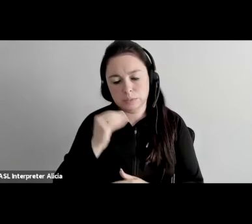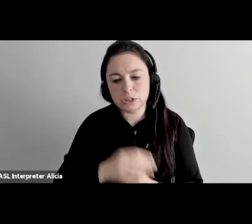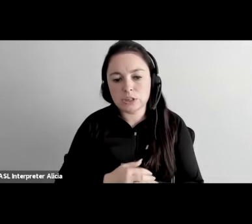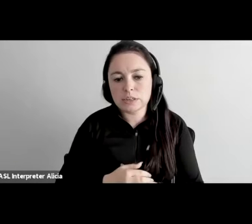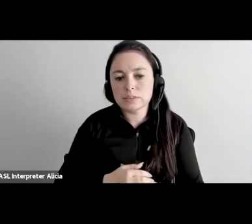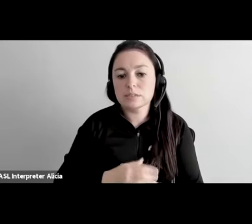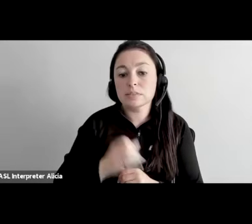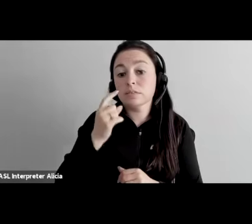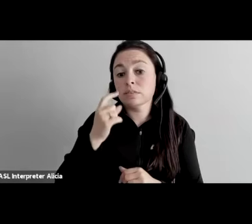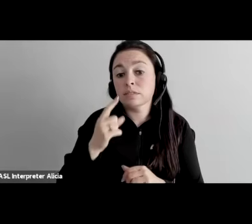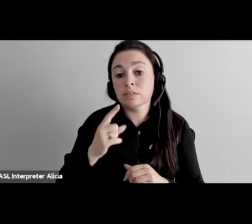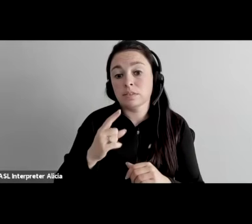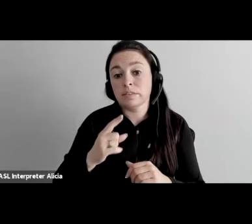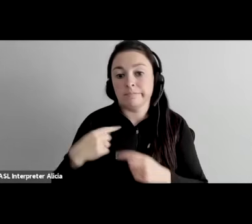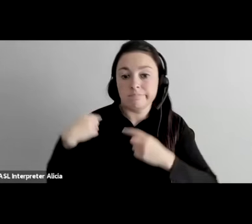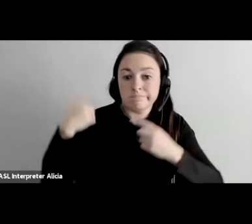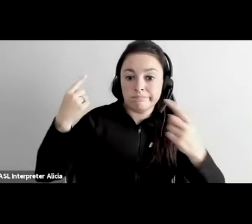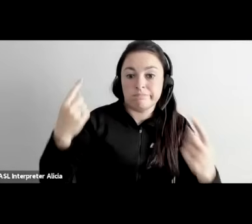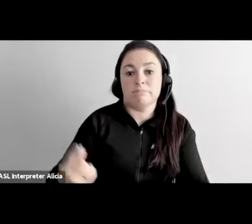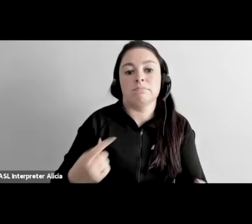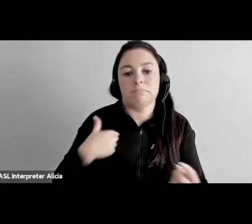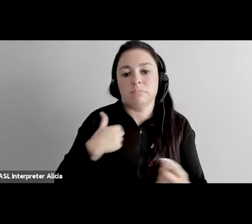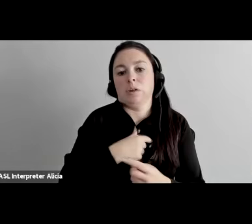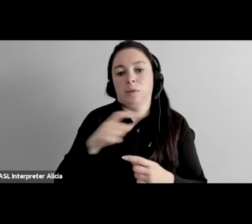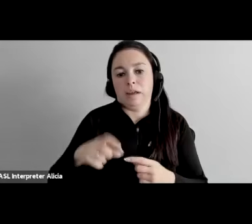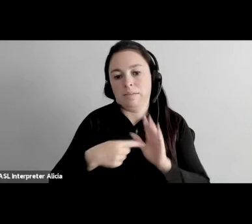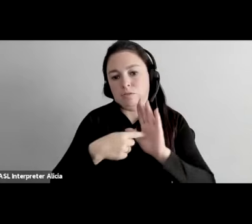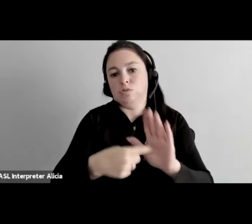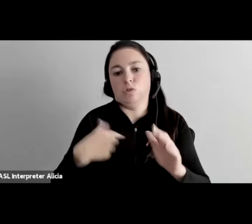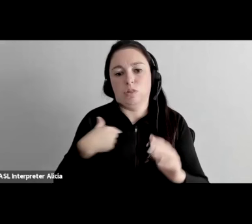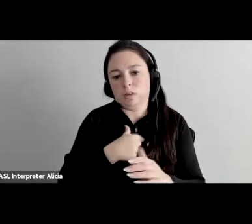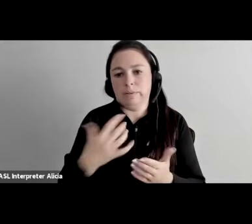of all kinds finally got the chance. Next slide.